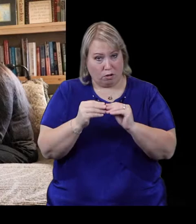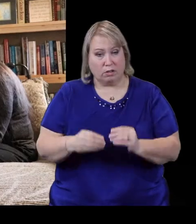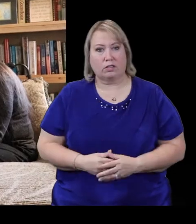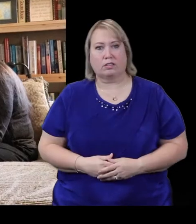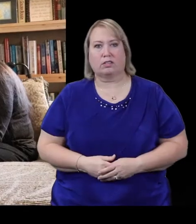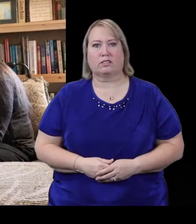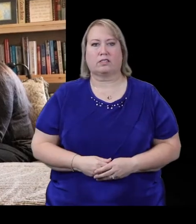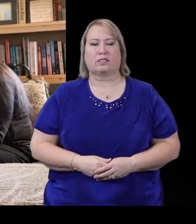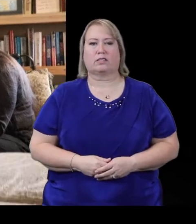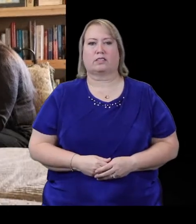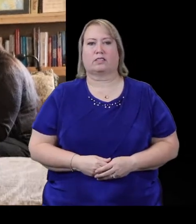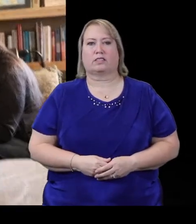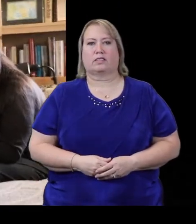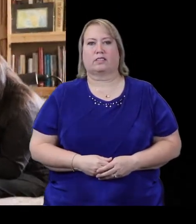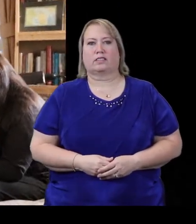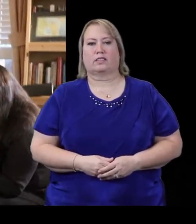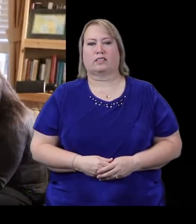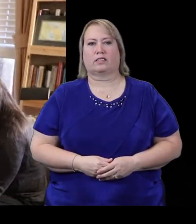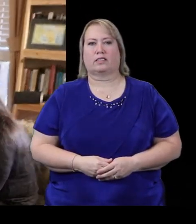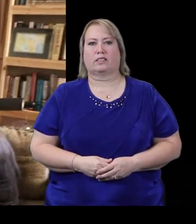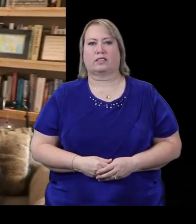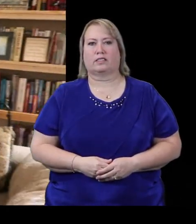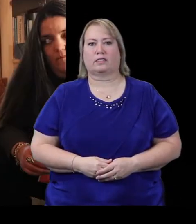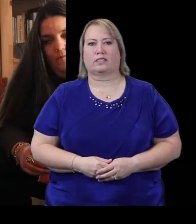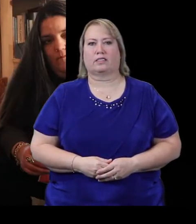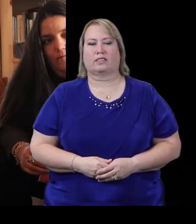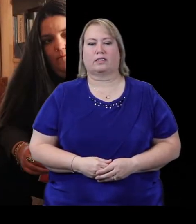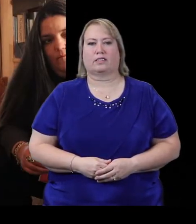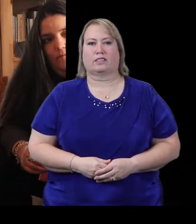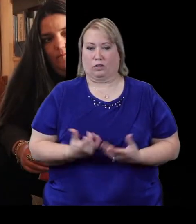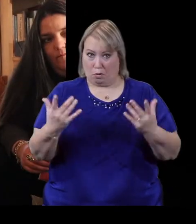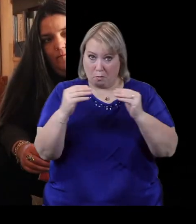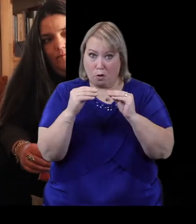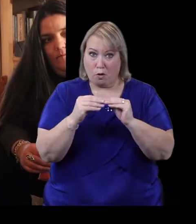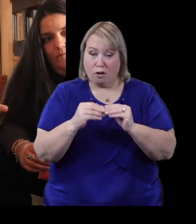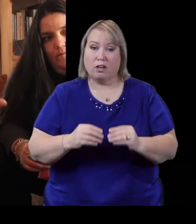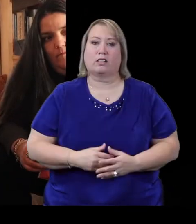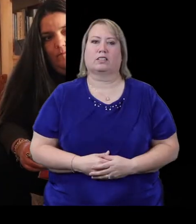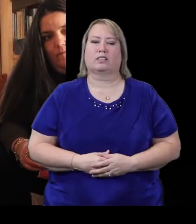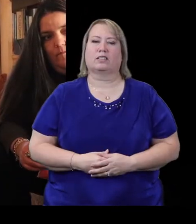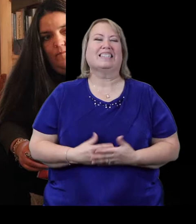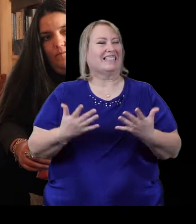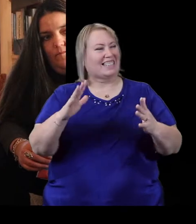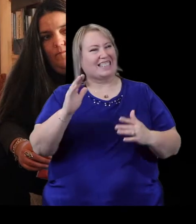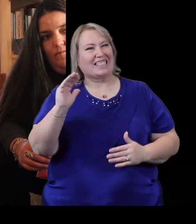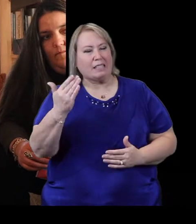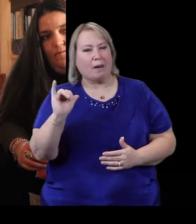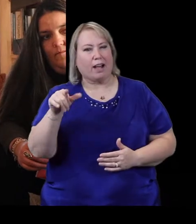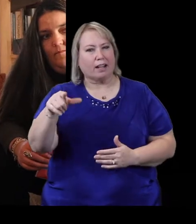[ Background sounds ] You want more? It's almost like he's putting it there waiting for someone